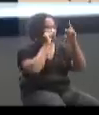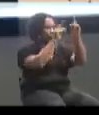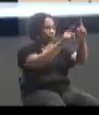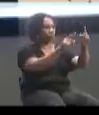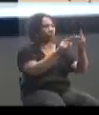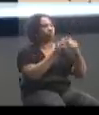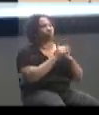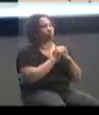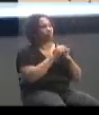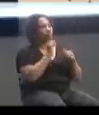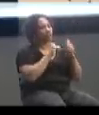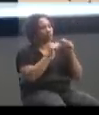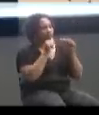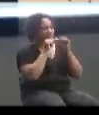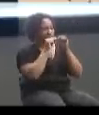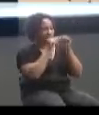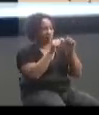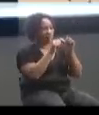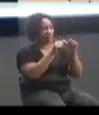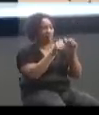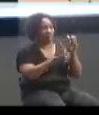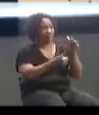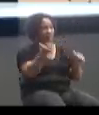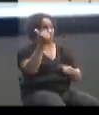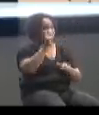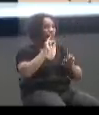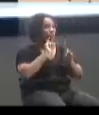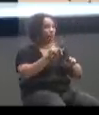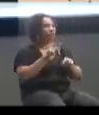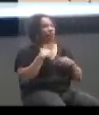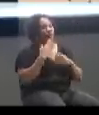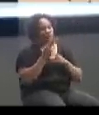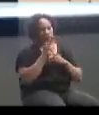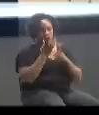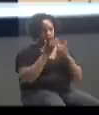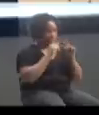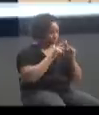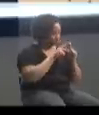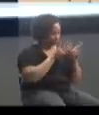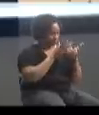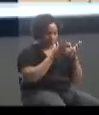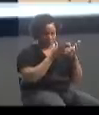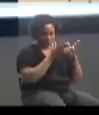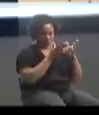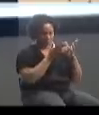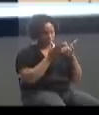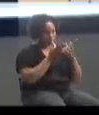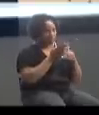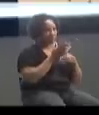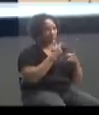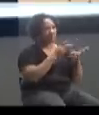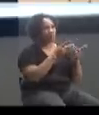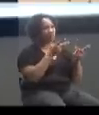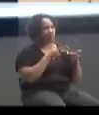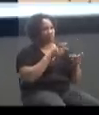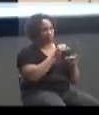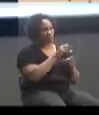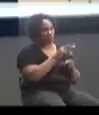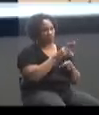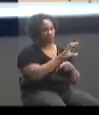THEIR OBLIGATIONS UNDER THE SUSTAINABILITY EXECUTIVE ORDER. WE ARE USING STRATEGIC SOURCING STRATEGIC SOURCING WHICH MANY